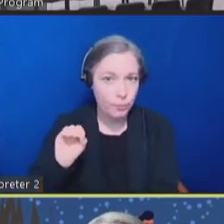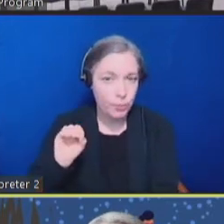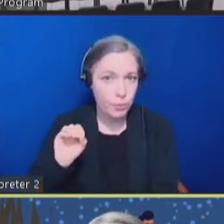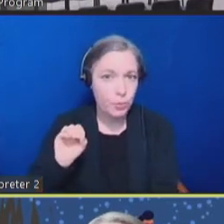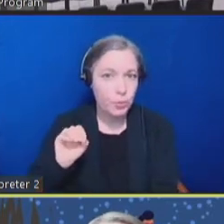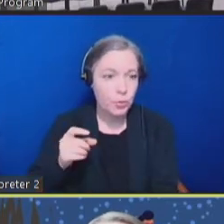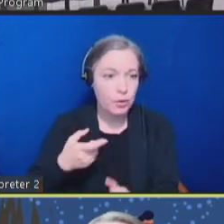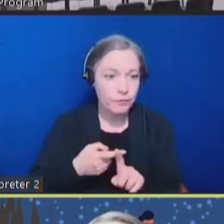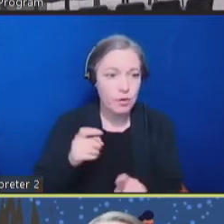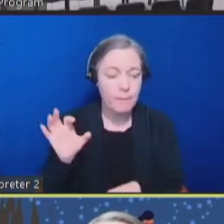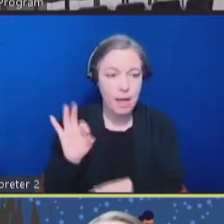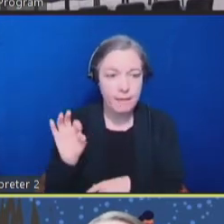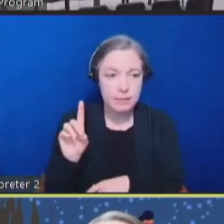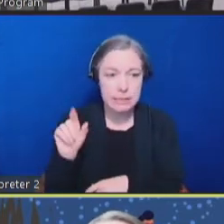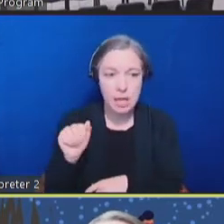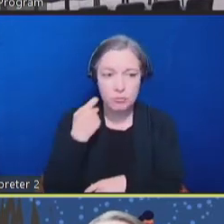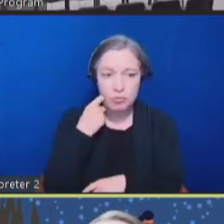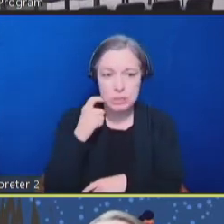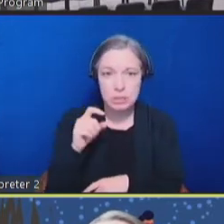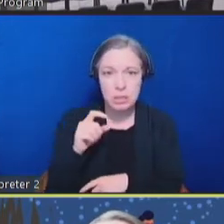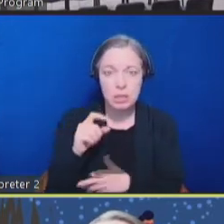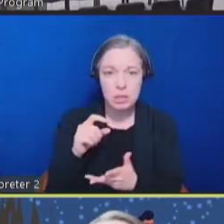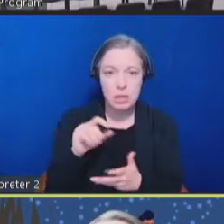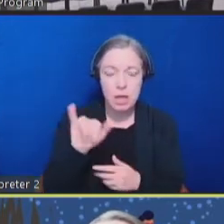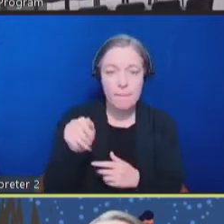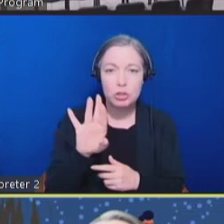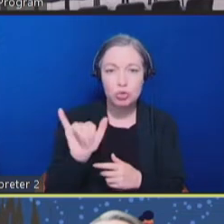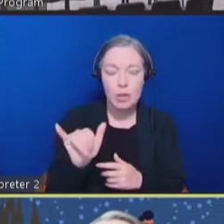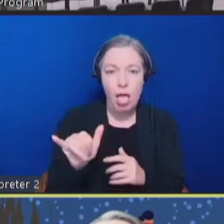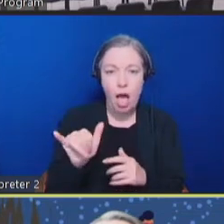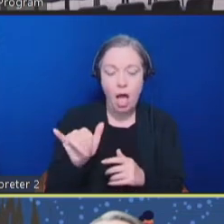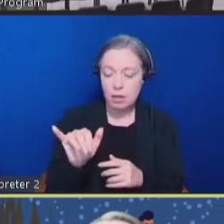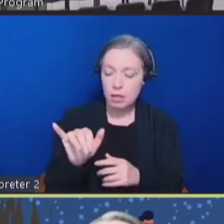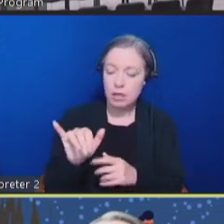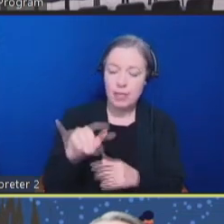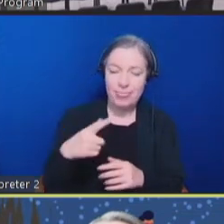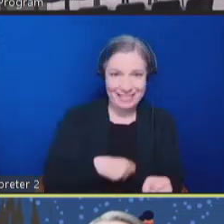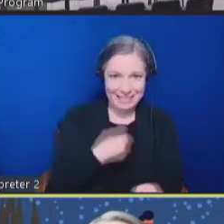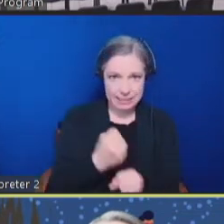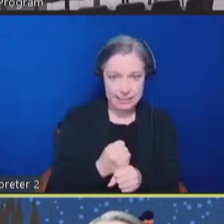But in July of this year, the label was expanded to include children down to 12 months of age.